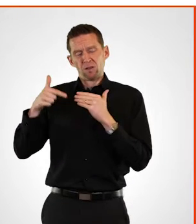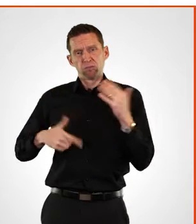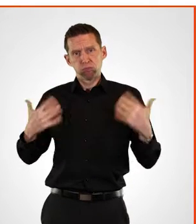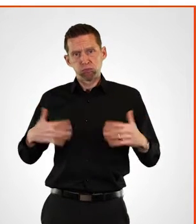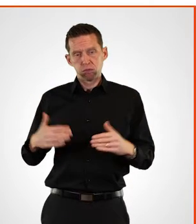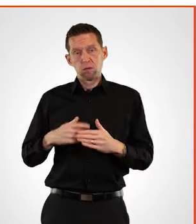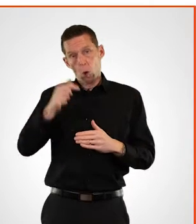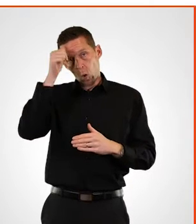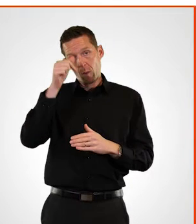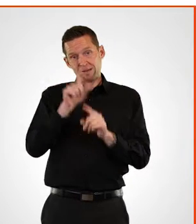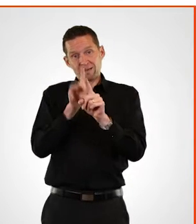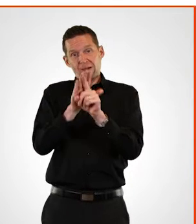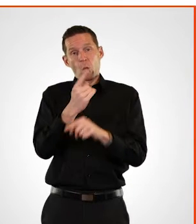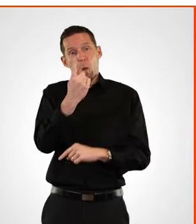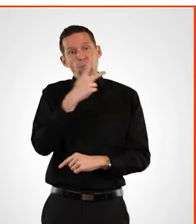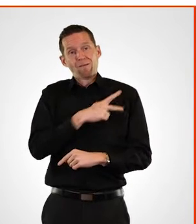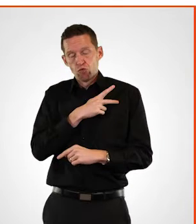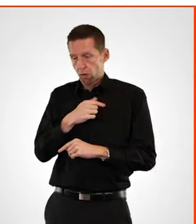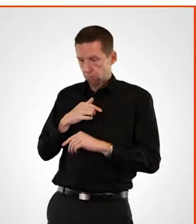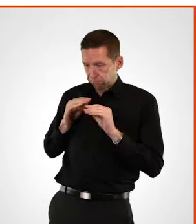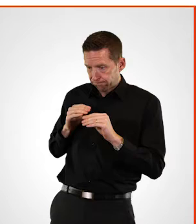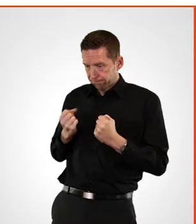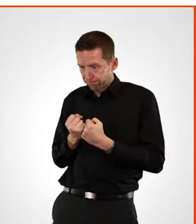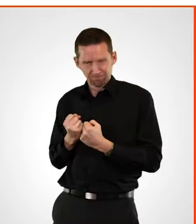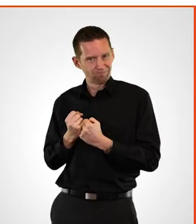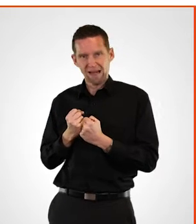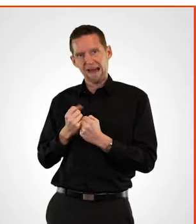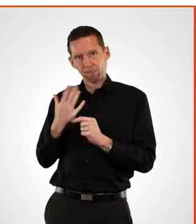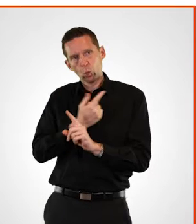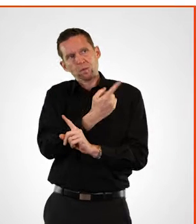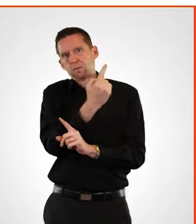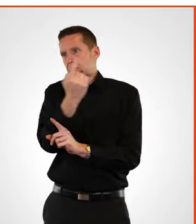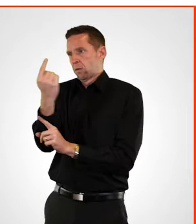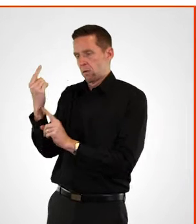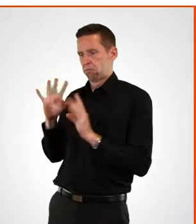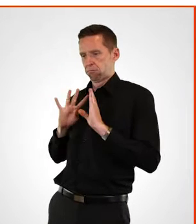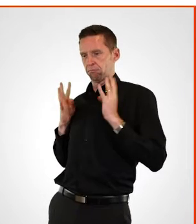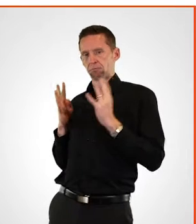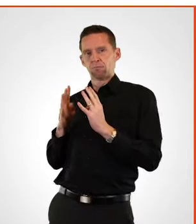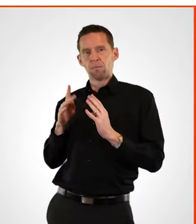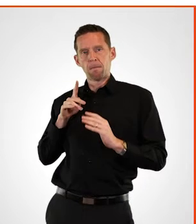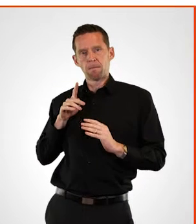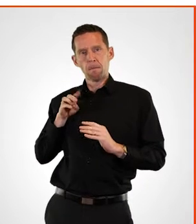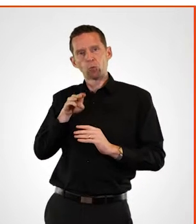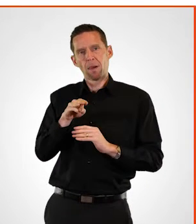you as a professional can't do this on your own. You really need to pull the resources of a multidisciplinary team,